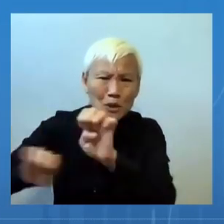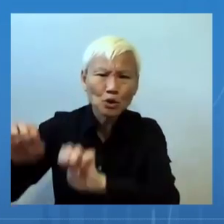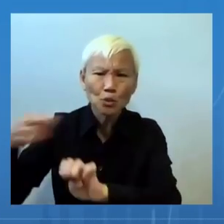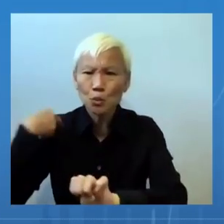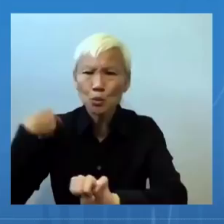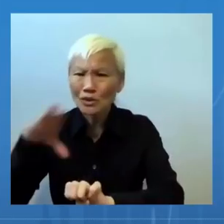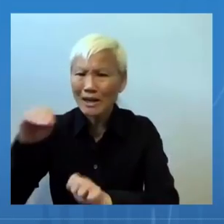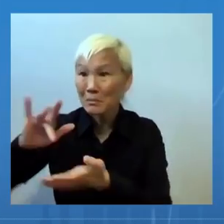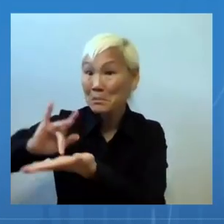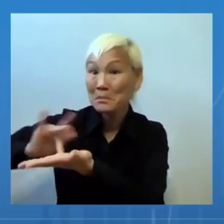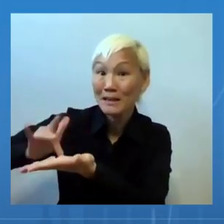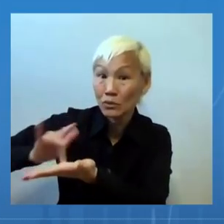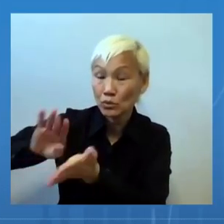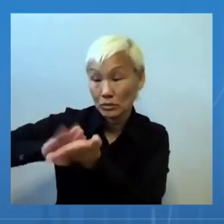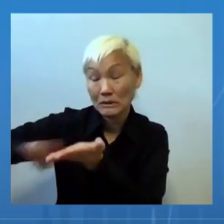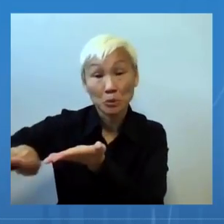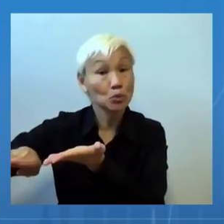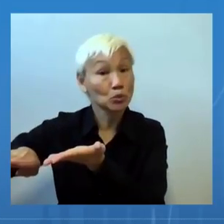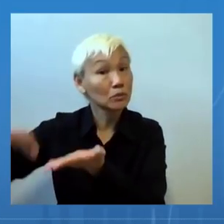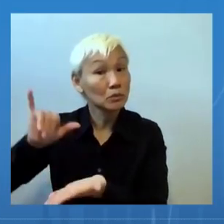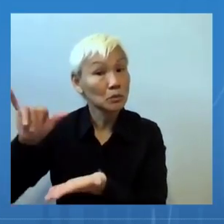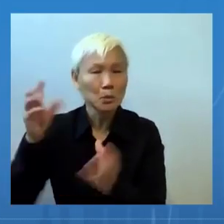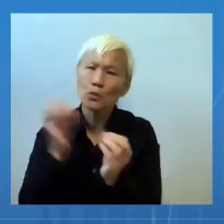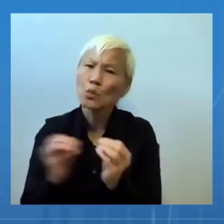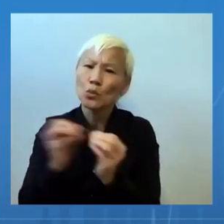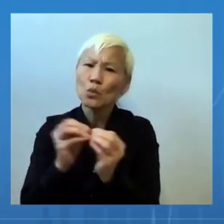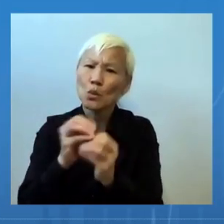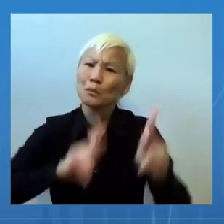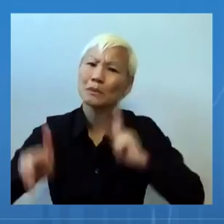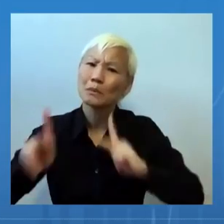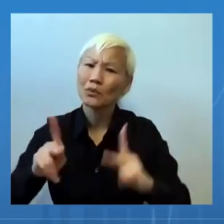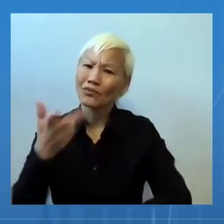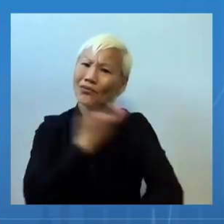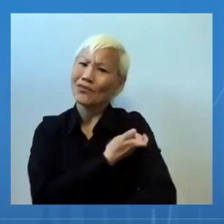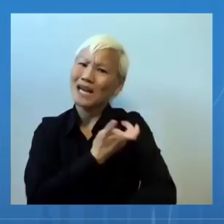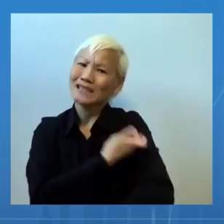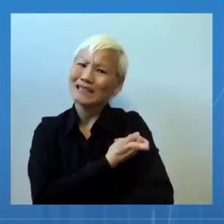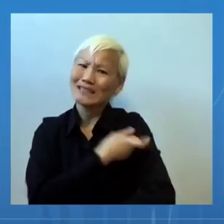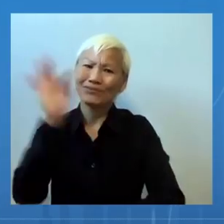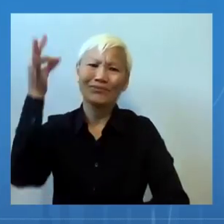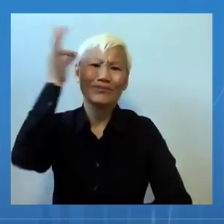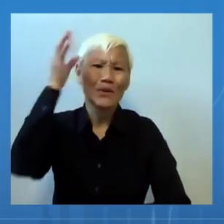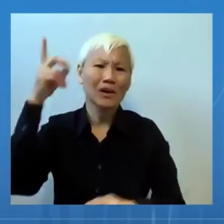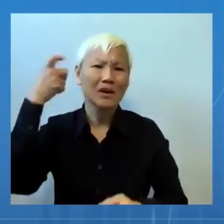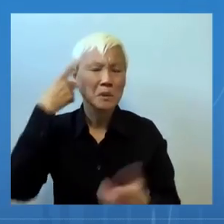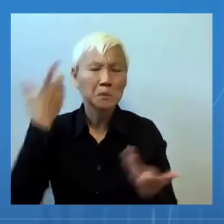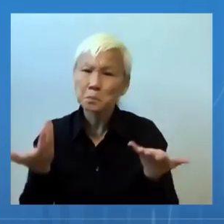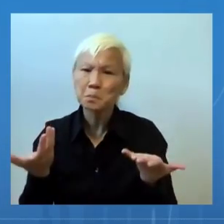More and more people are getting vaccinated in the federal government. And the vaccine requirement is working,